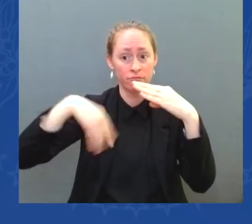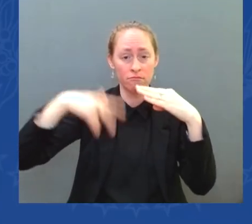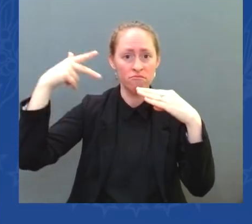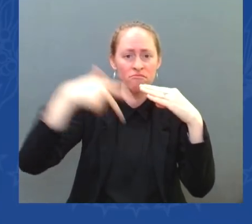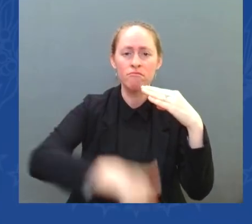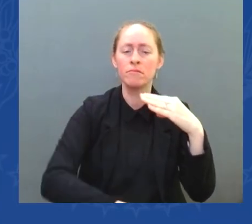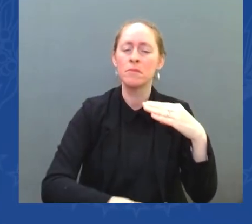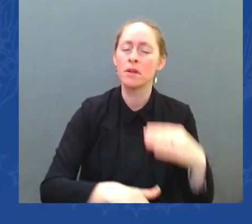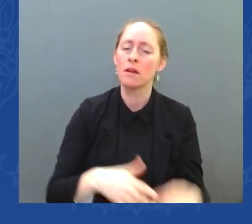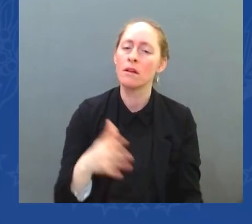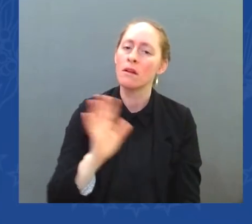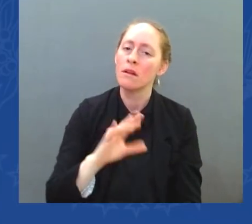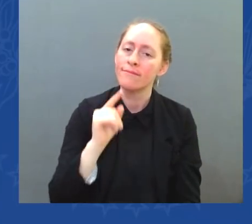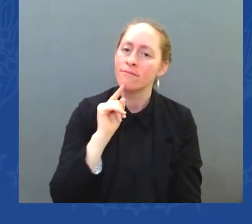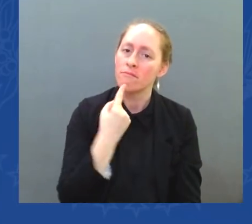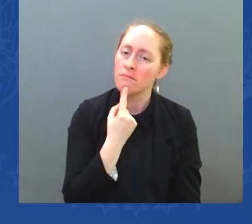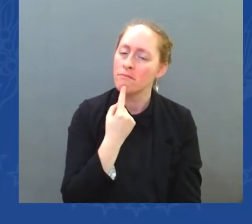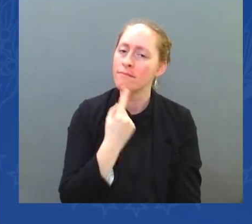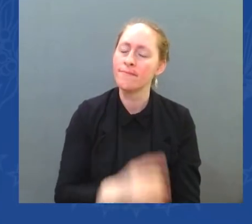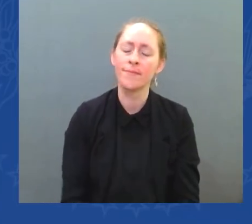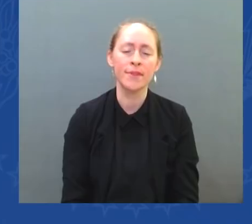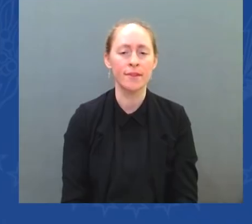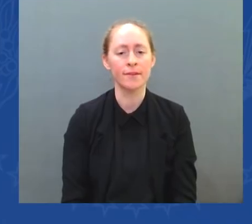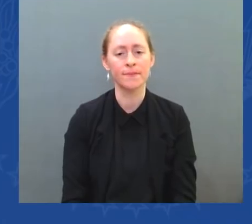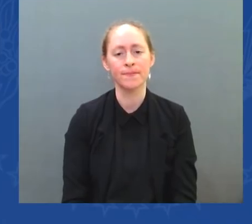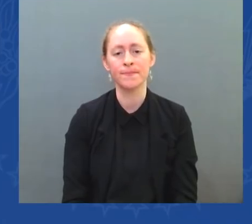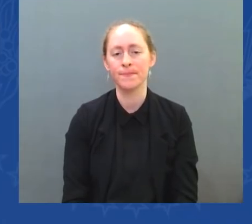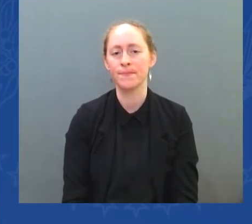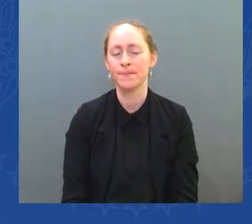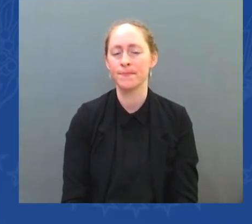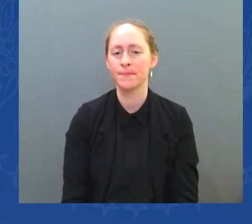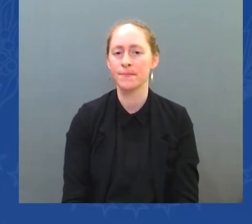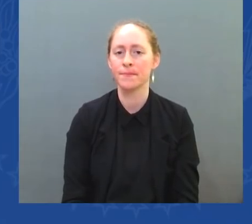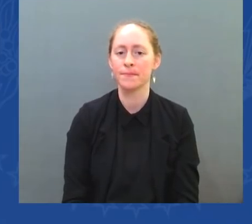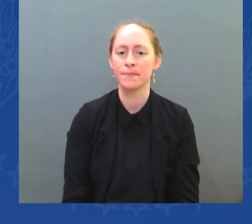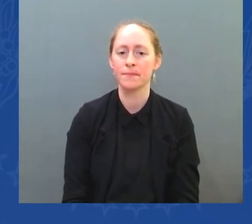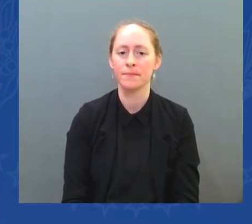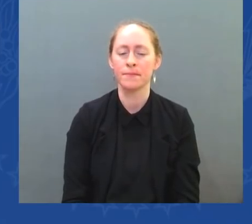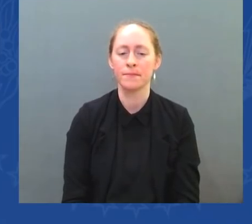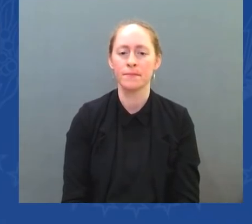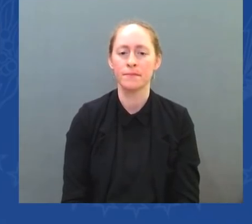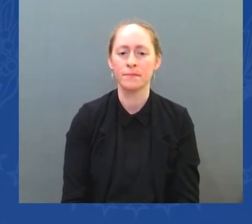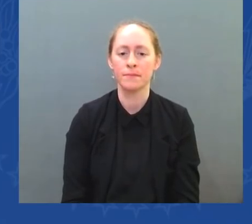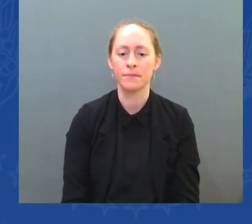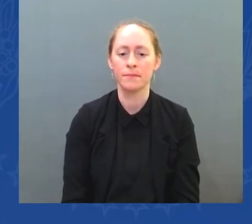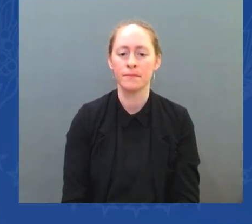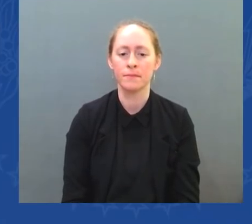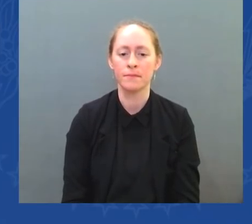and they needed a bridge -- or the bridge was only as far as from the length of -- half the length of this -- this room.